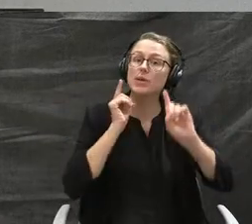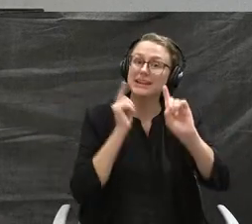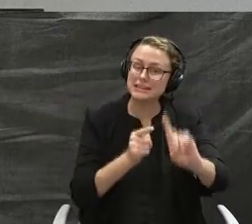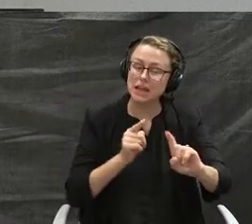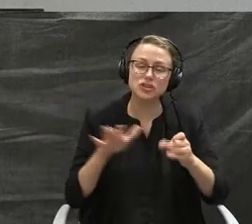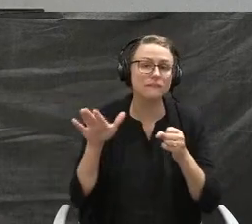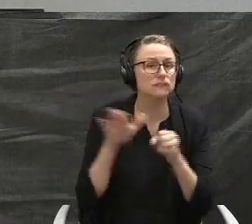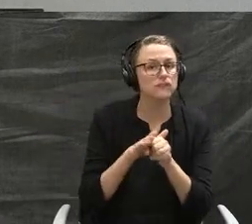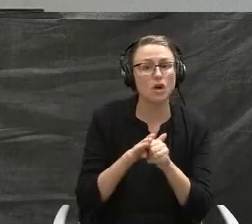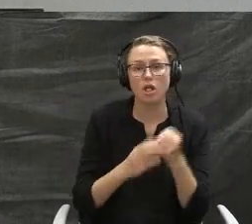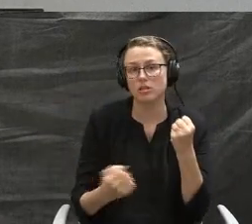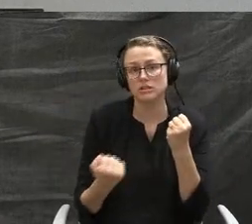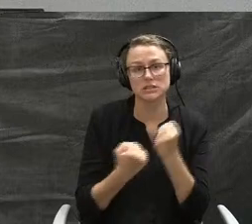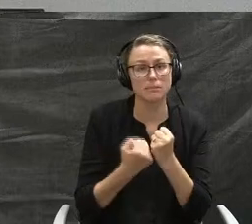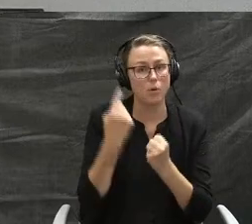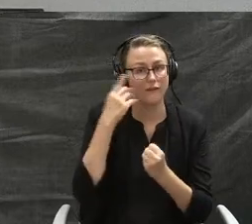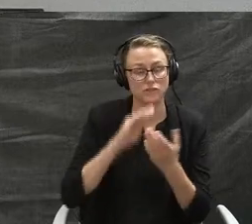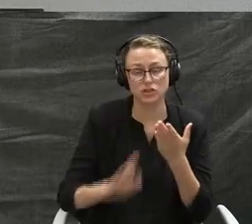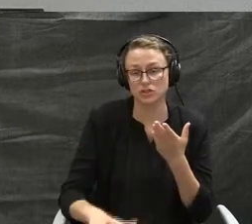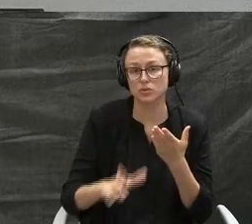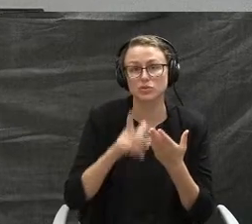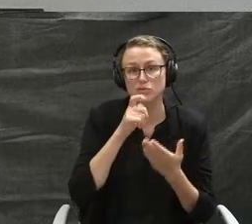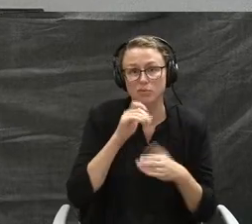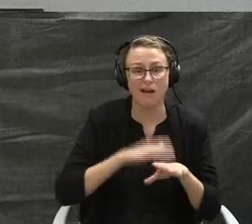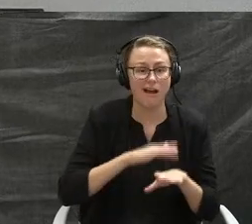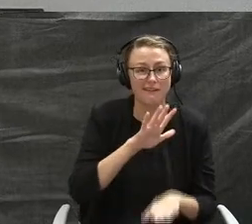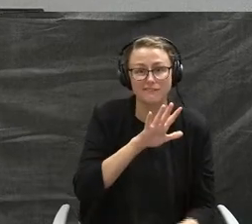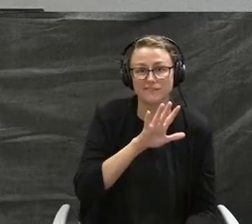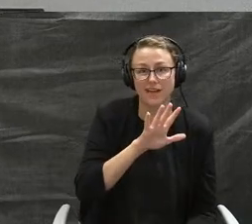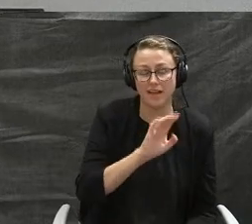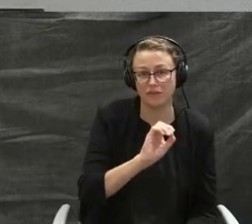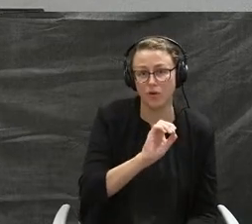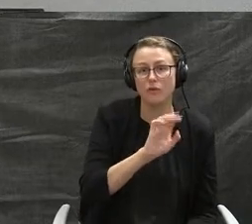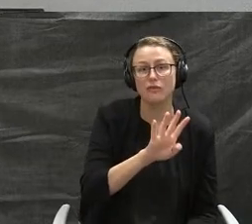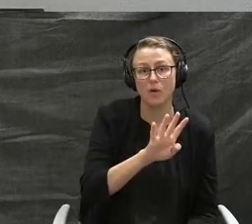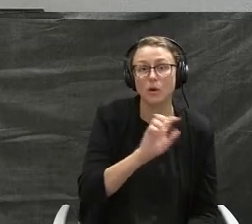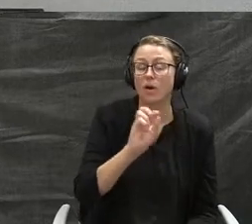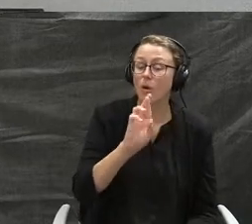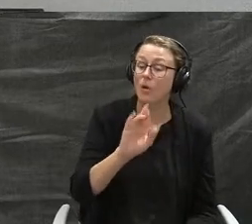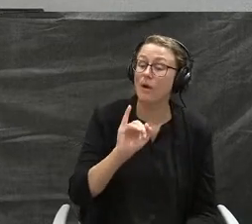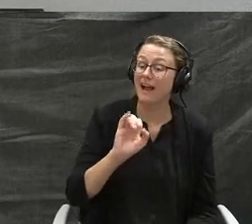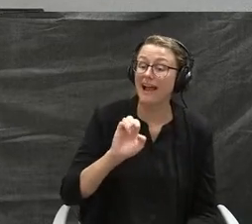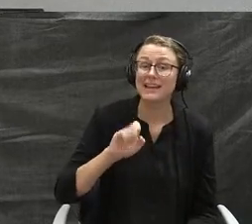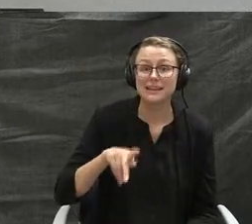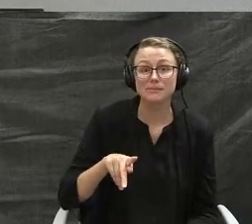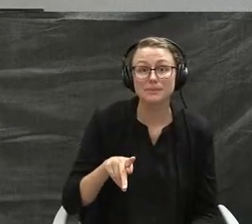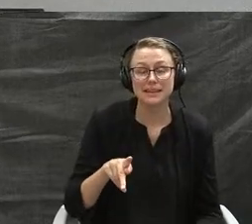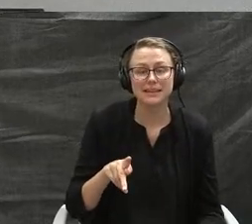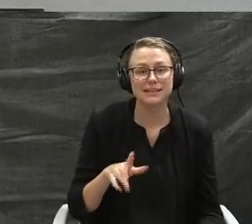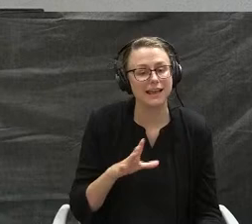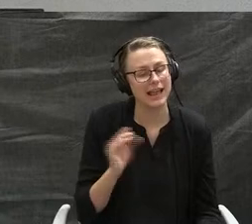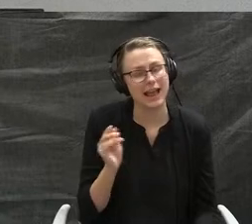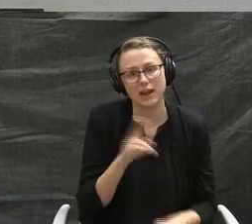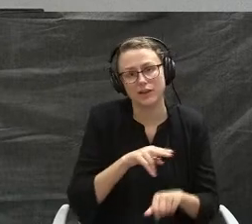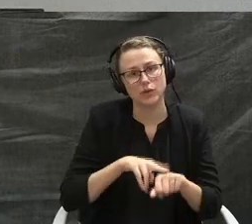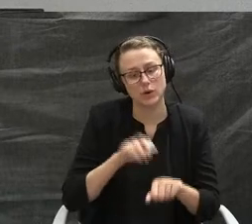to provide full support for students are in a 504 or or iep. And certainly El students as